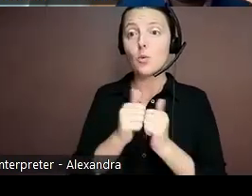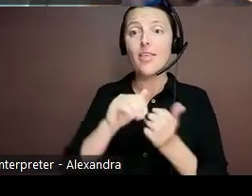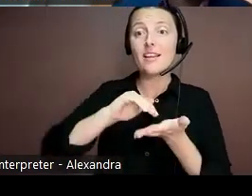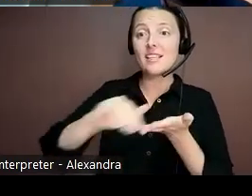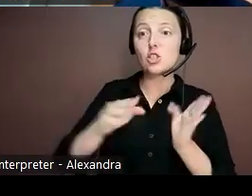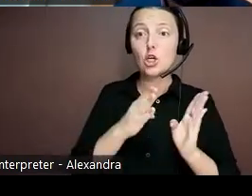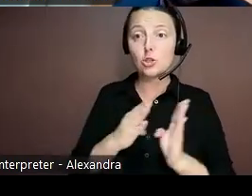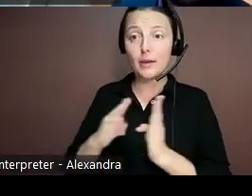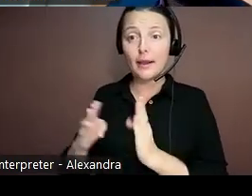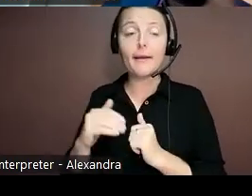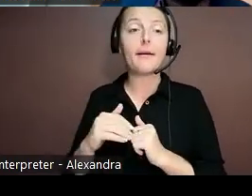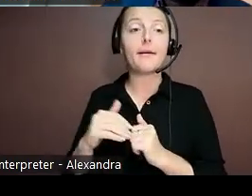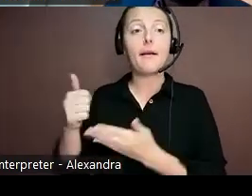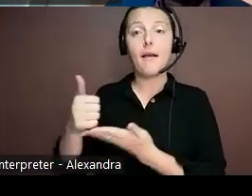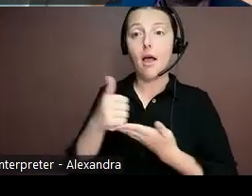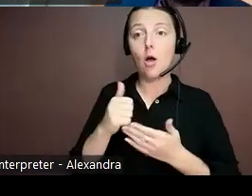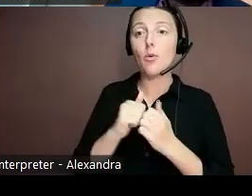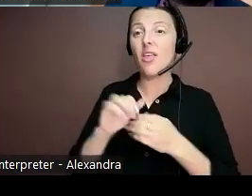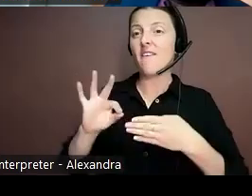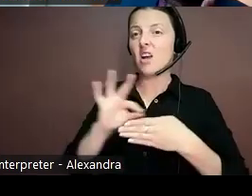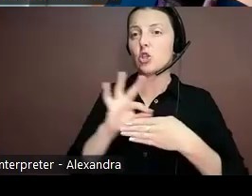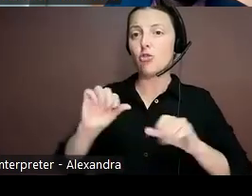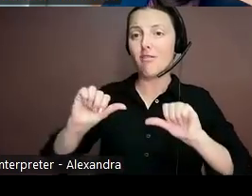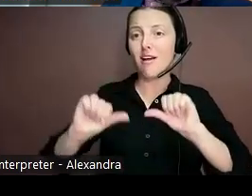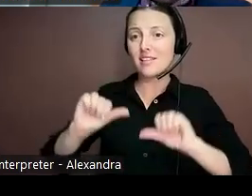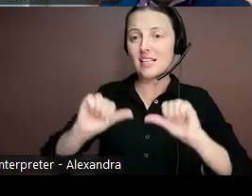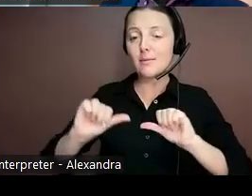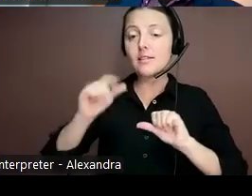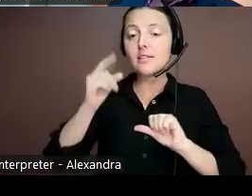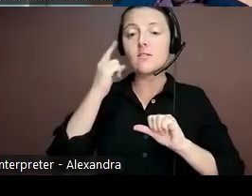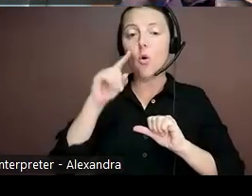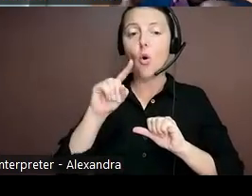some functional assessments uh of challenging behaviors when it comes to these patients. And